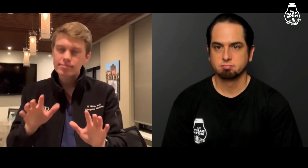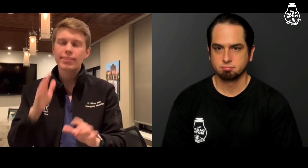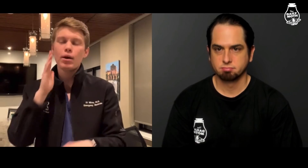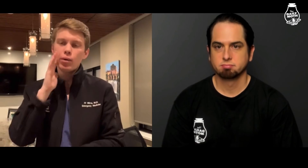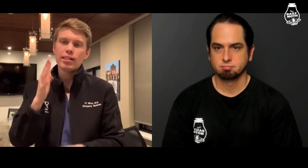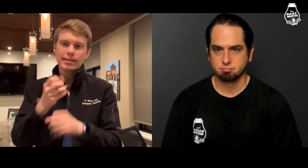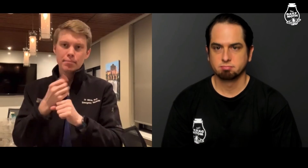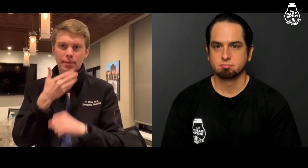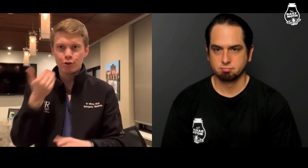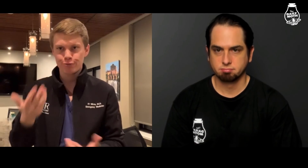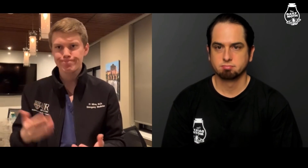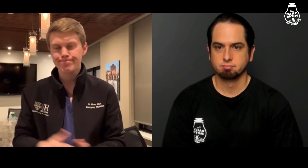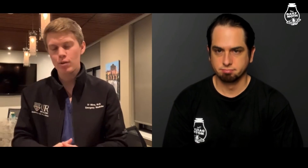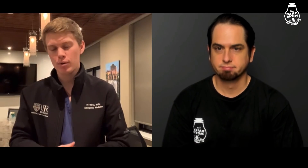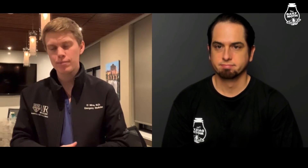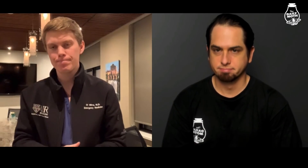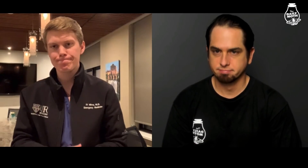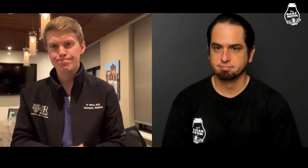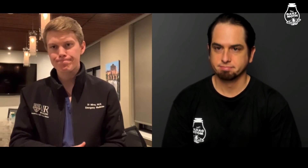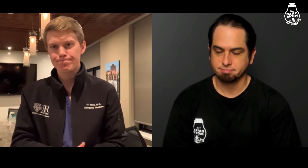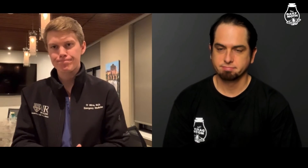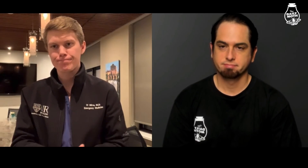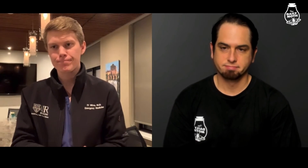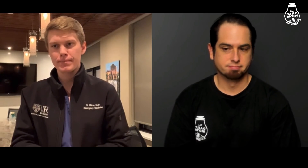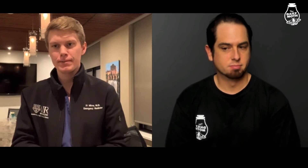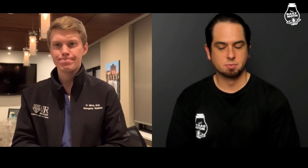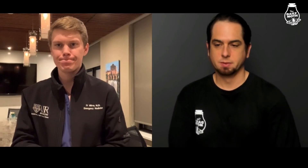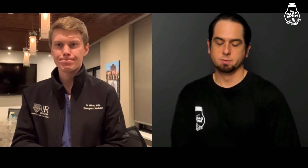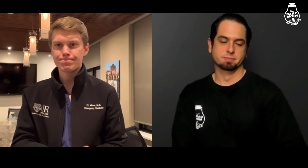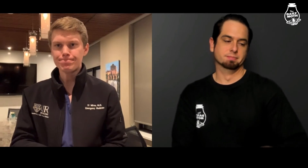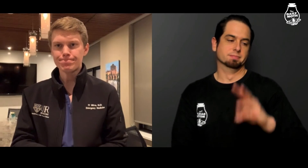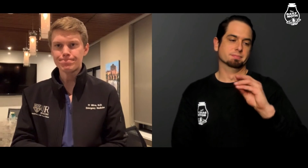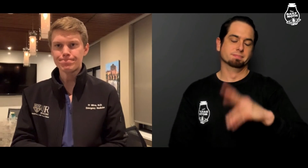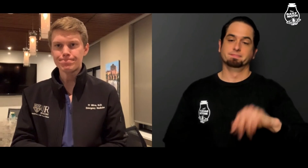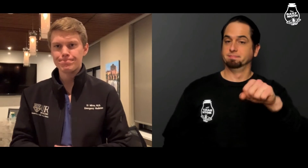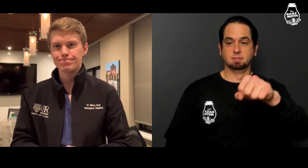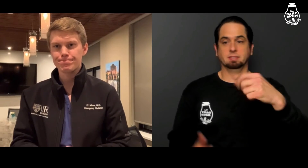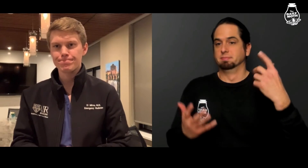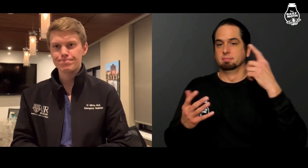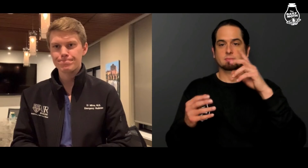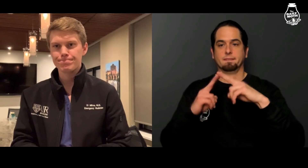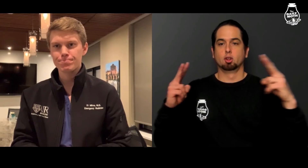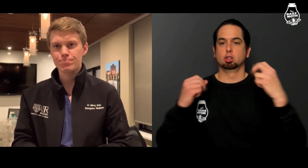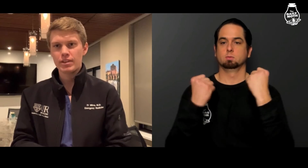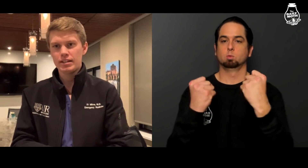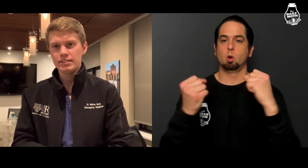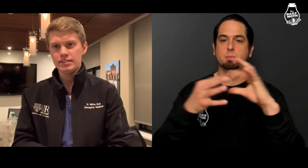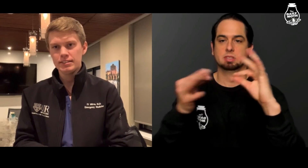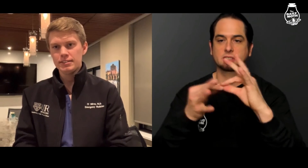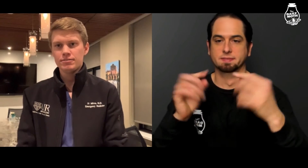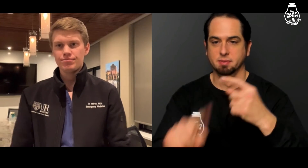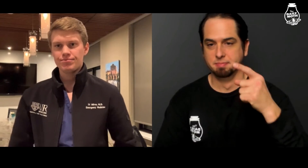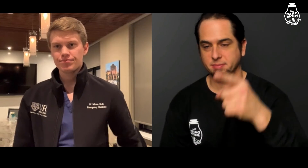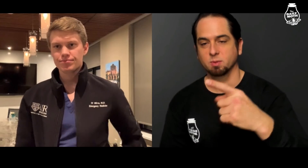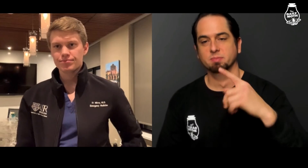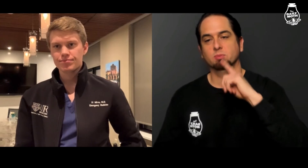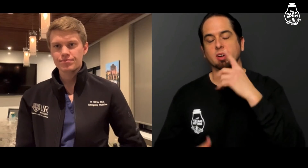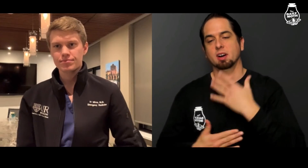It will. Yes. Very strong message from you.